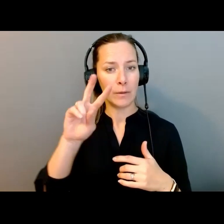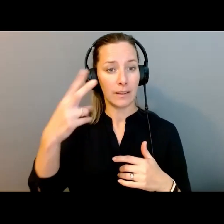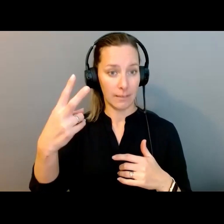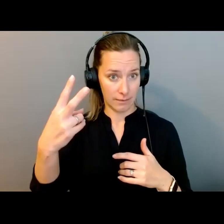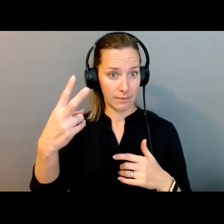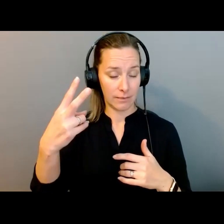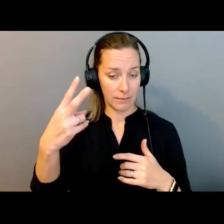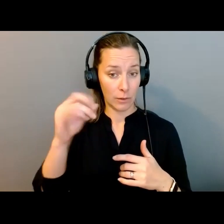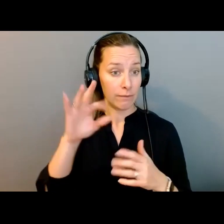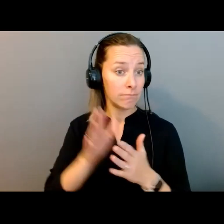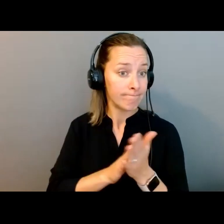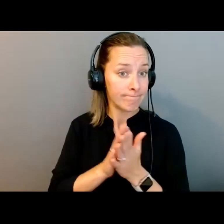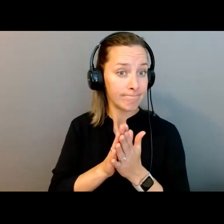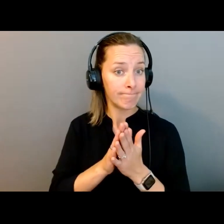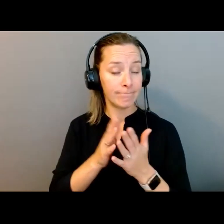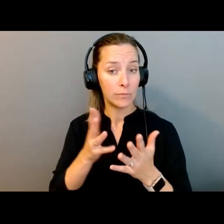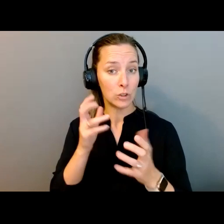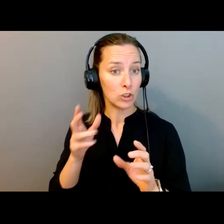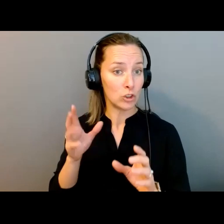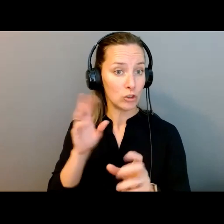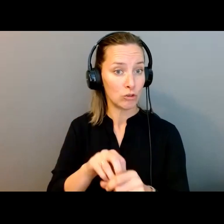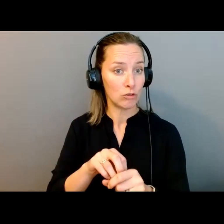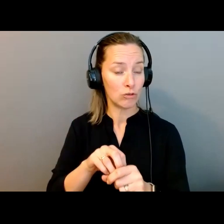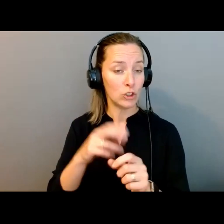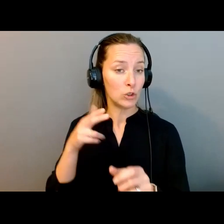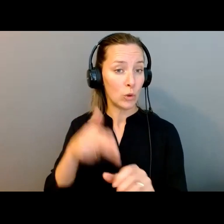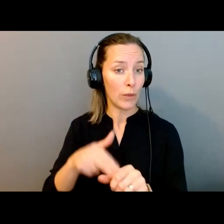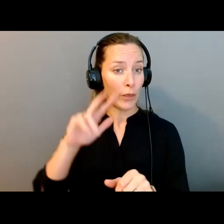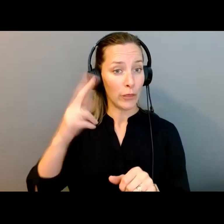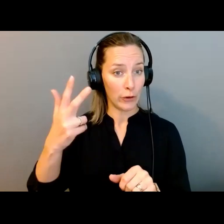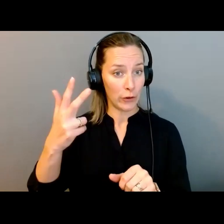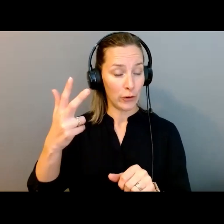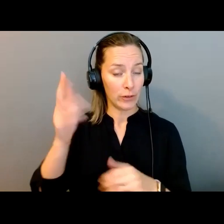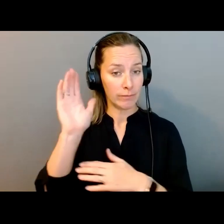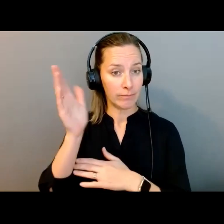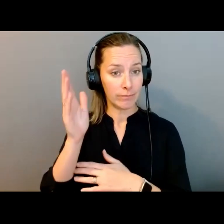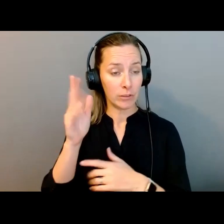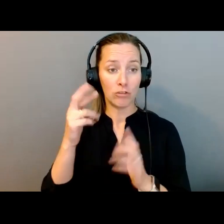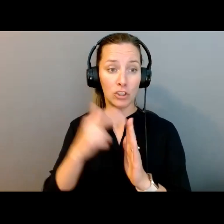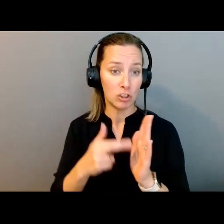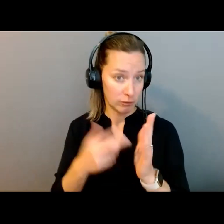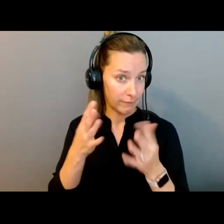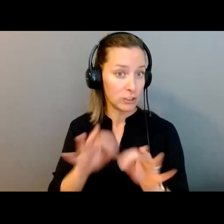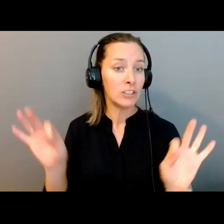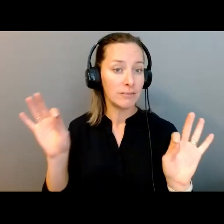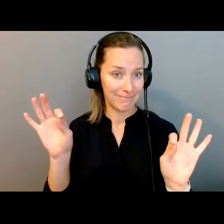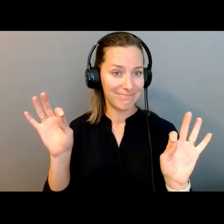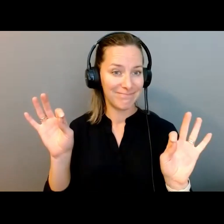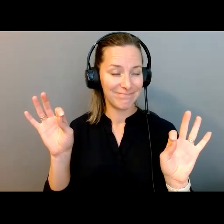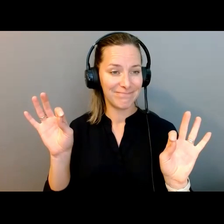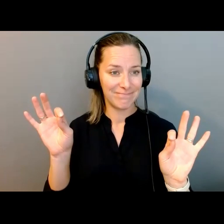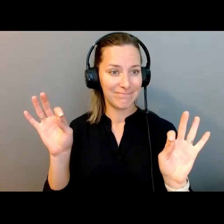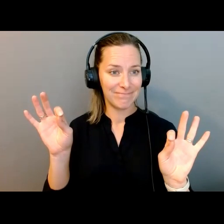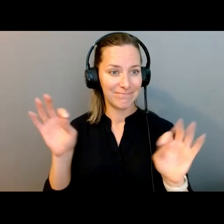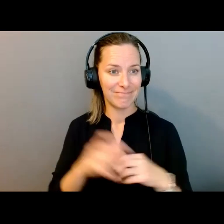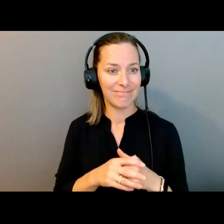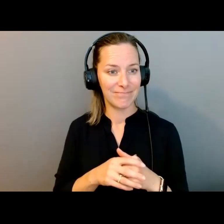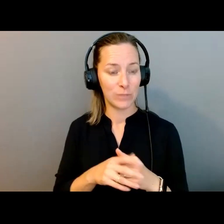joining our third installment, you can register free of charge for the event link. And hopefully